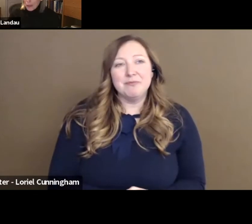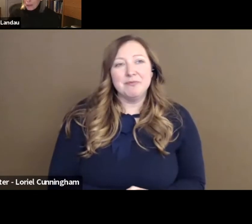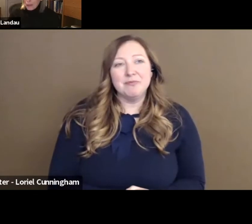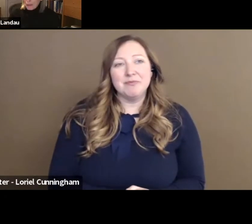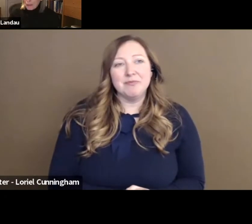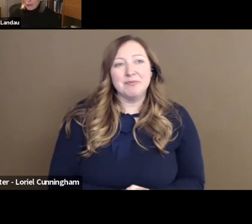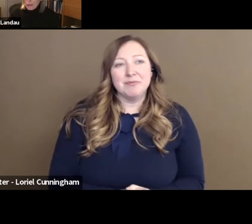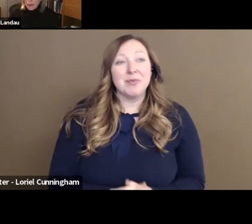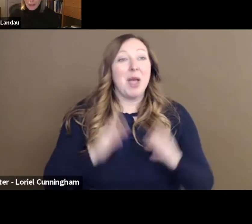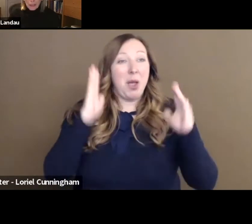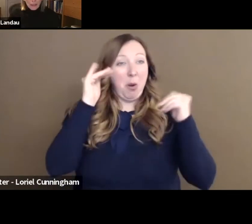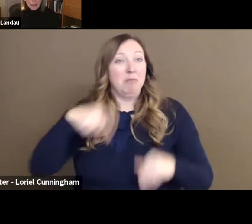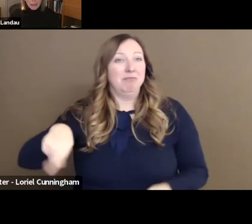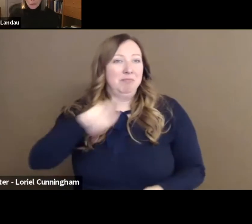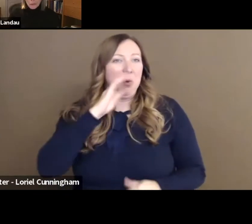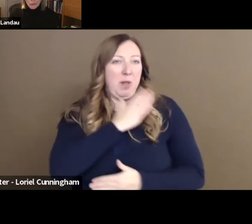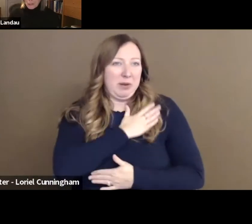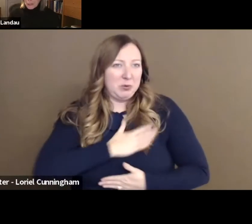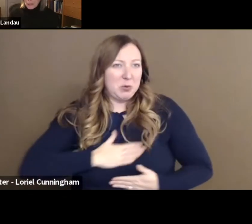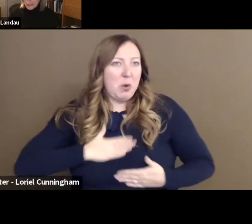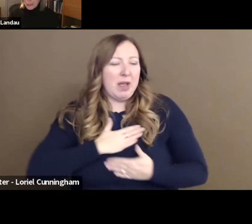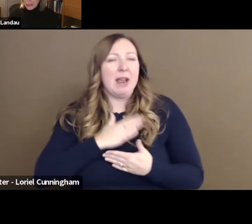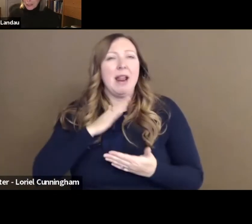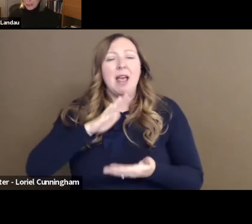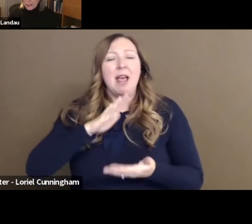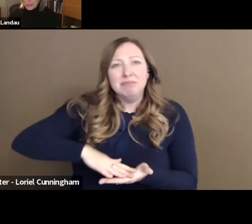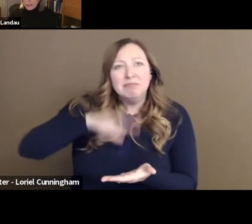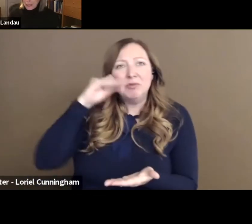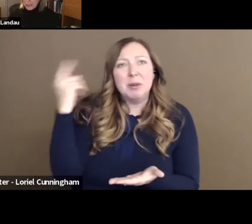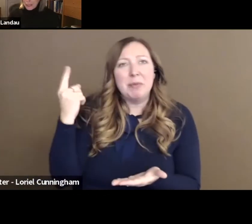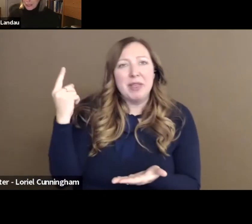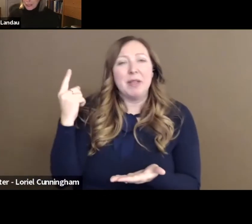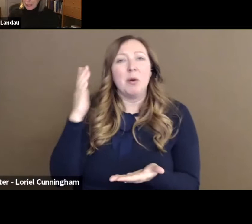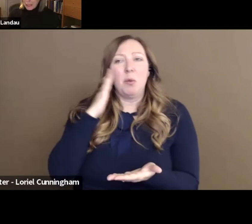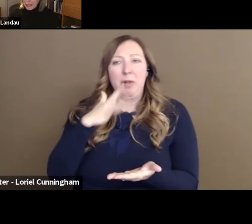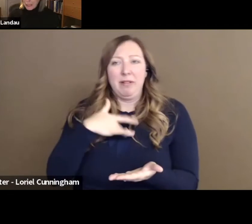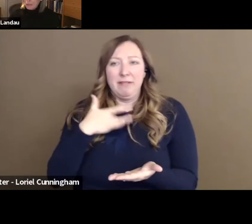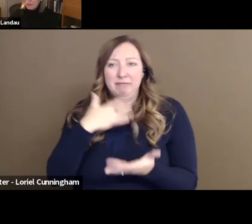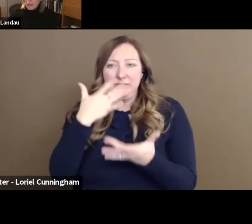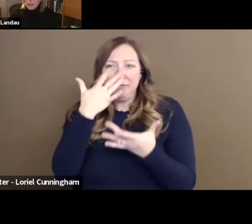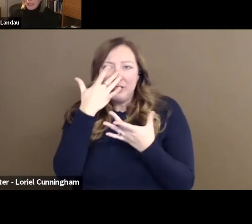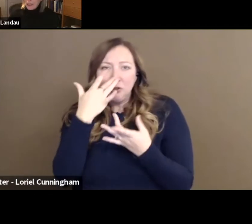enjoy it that you'll find it interesting